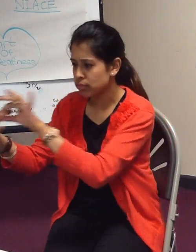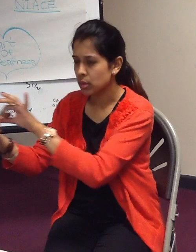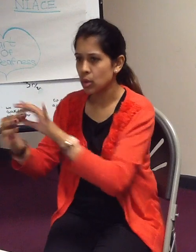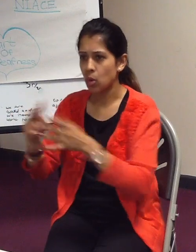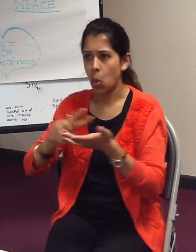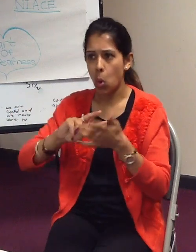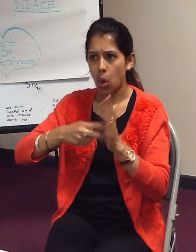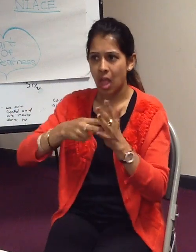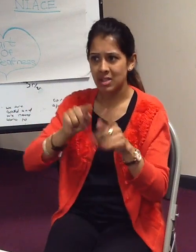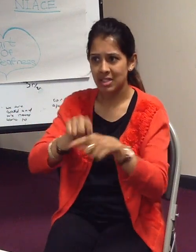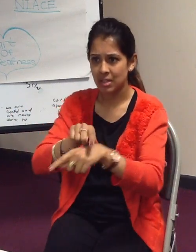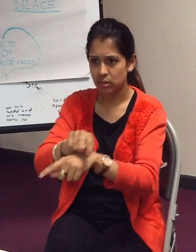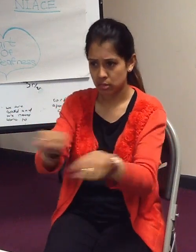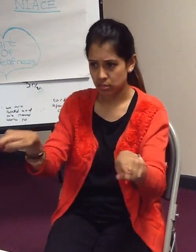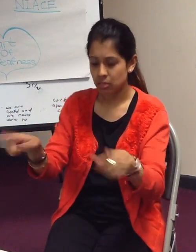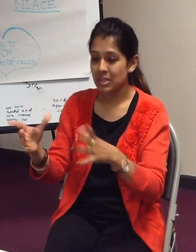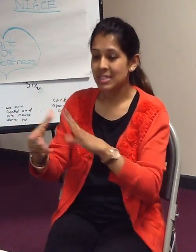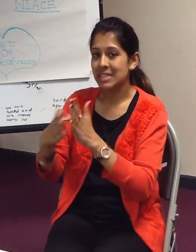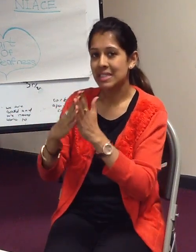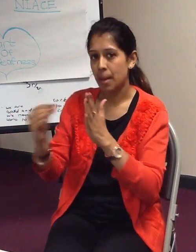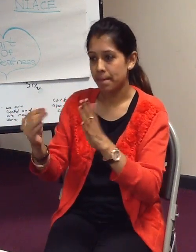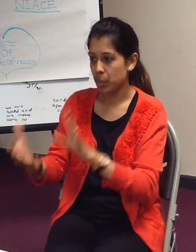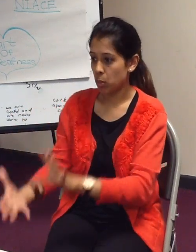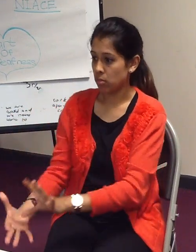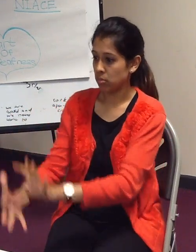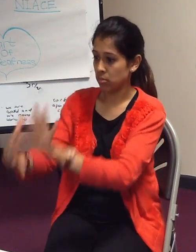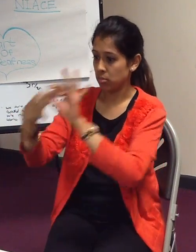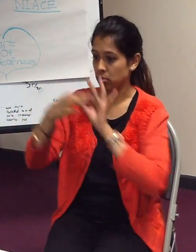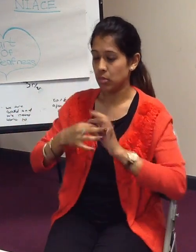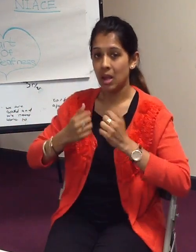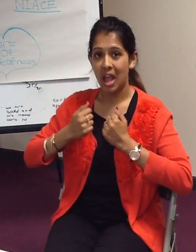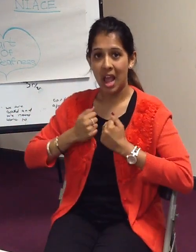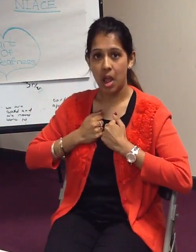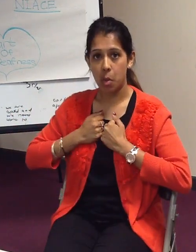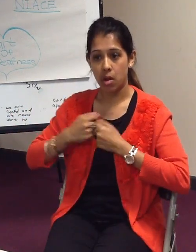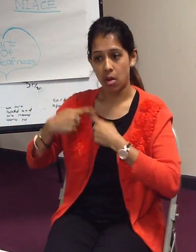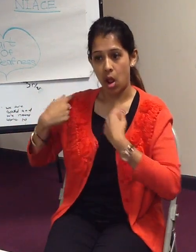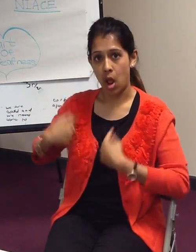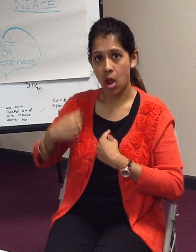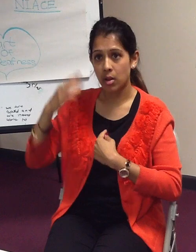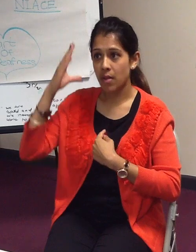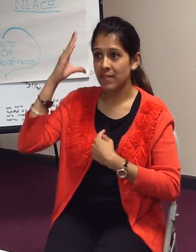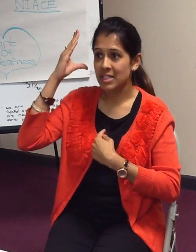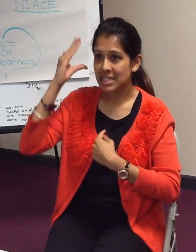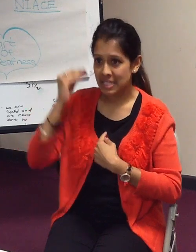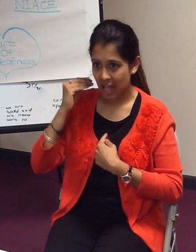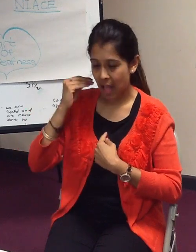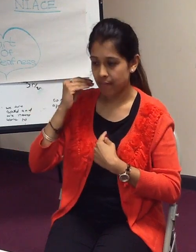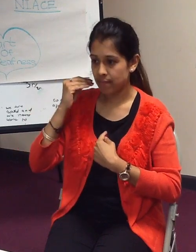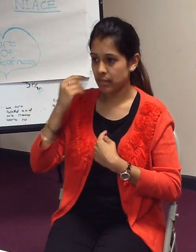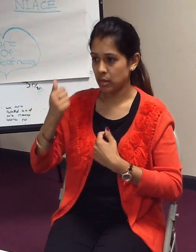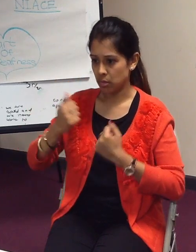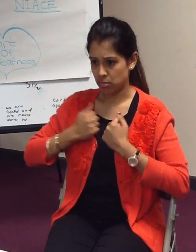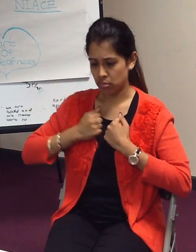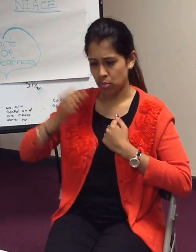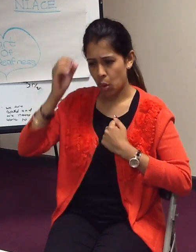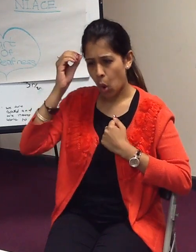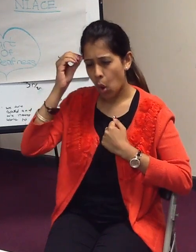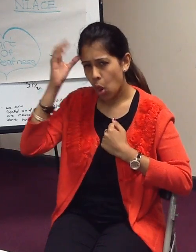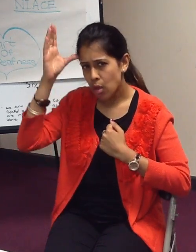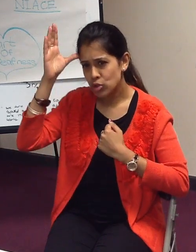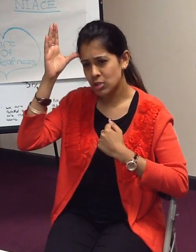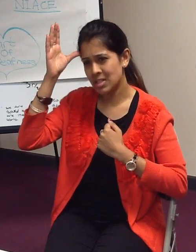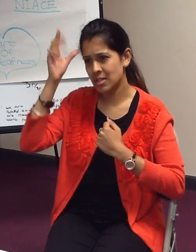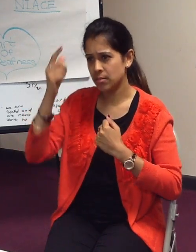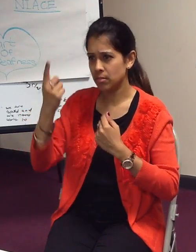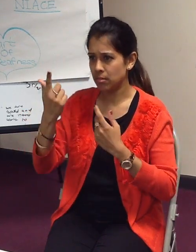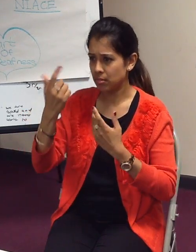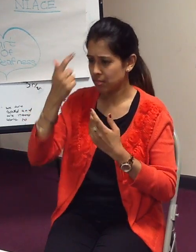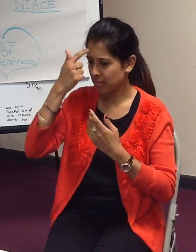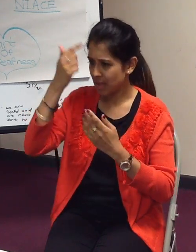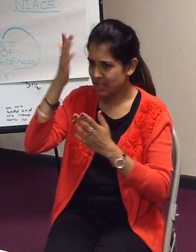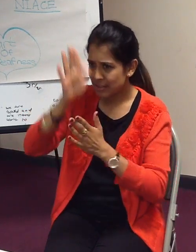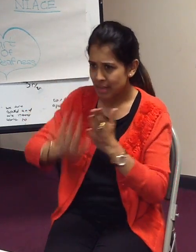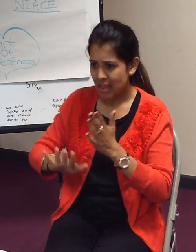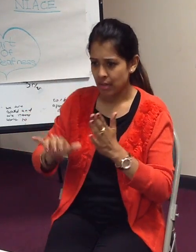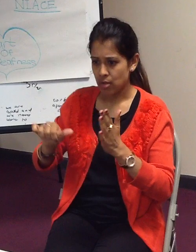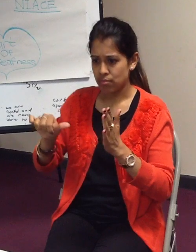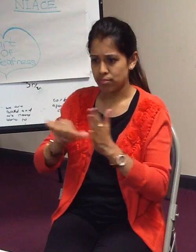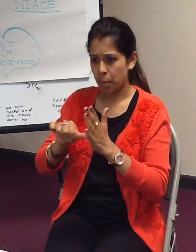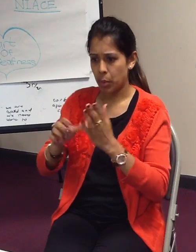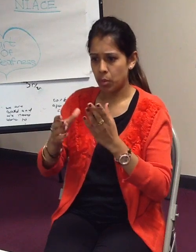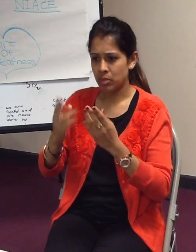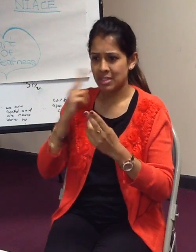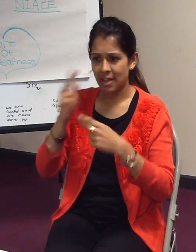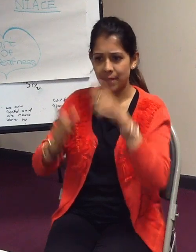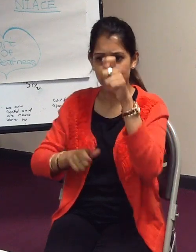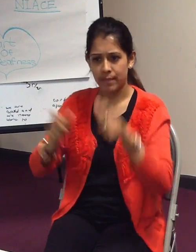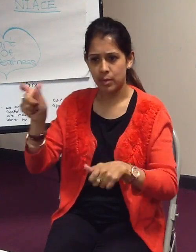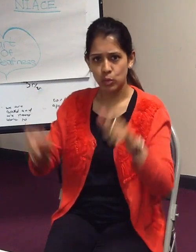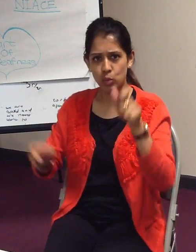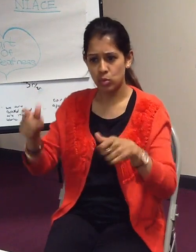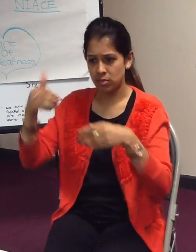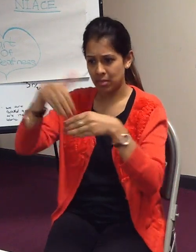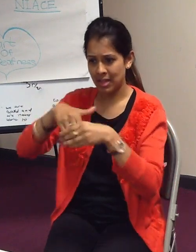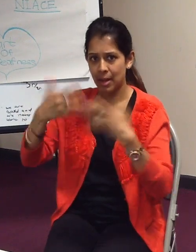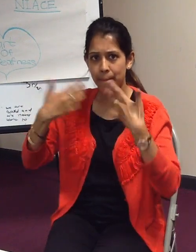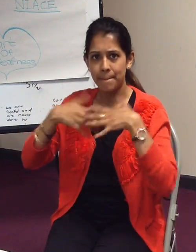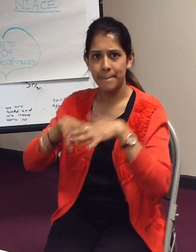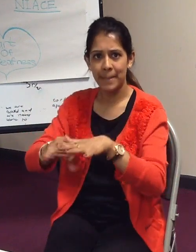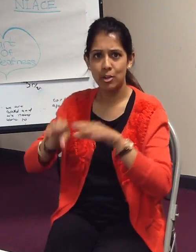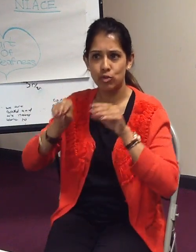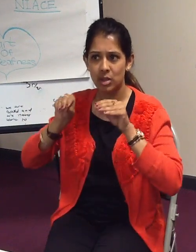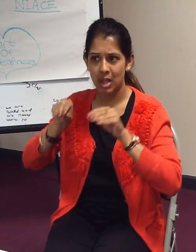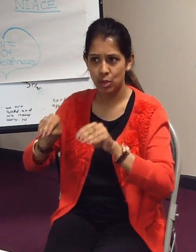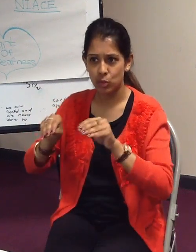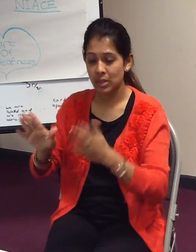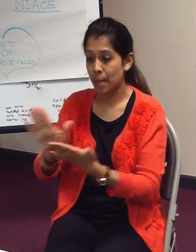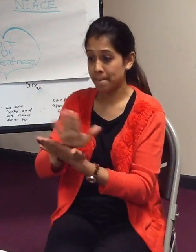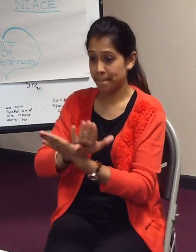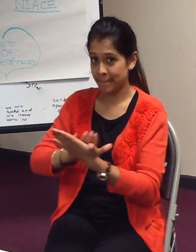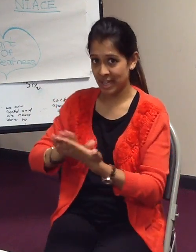like Heart of Deafness to identify and progress the needs of Deaf people in mainstream education.